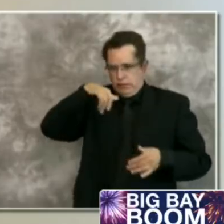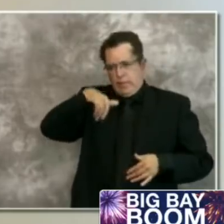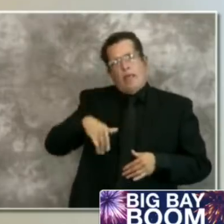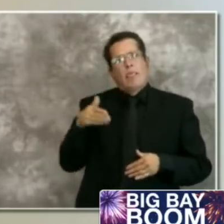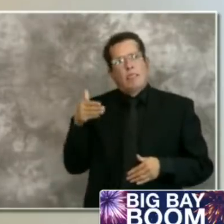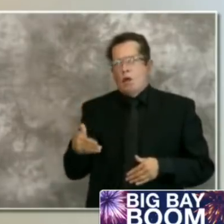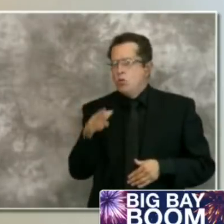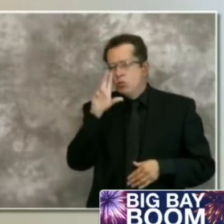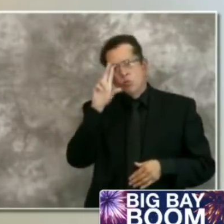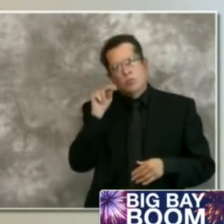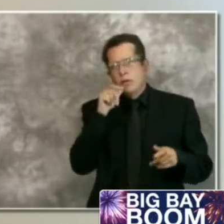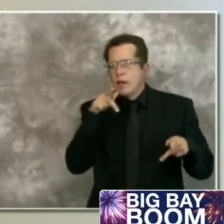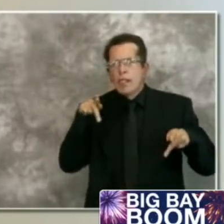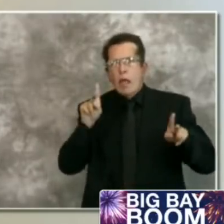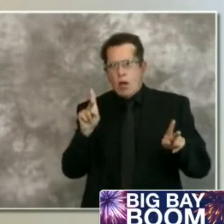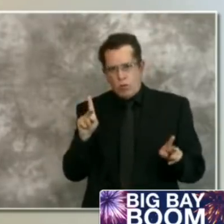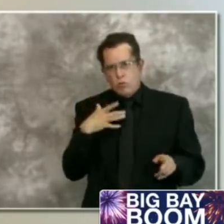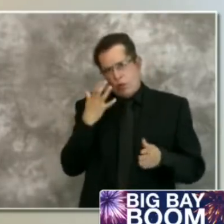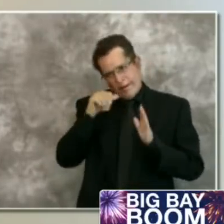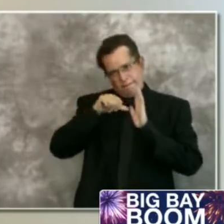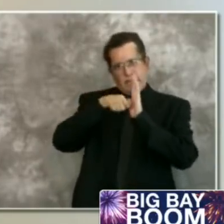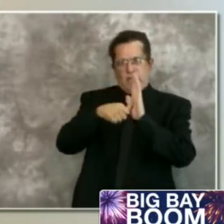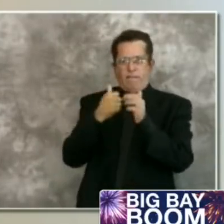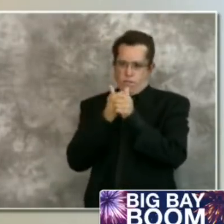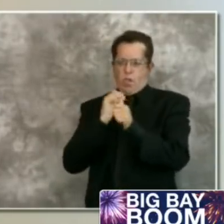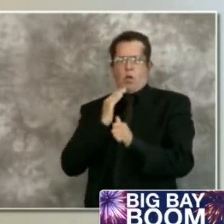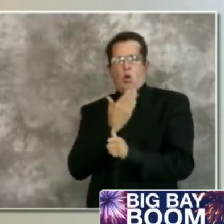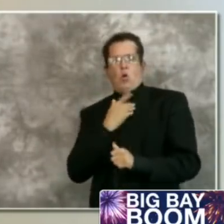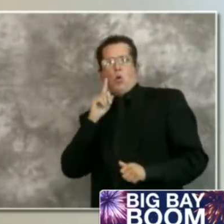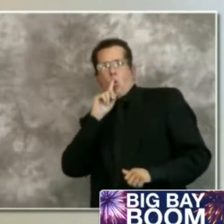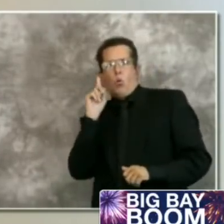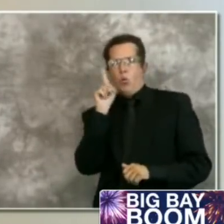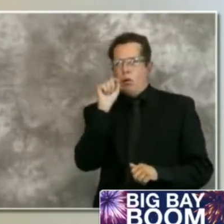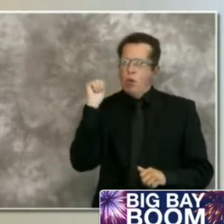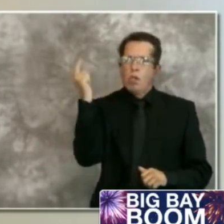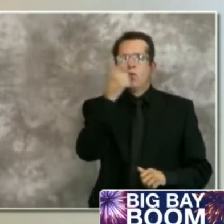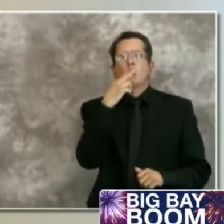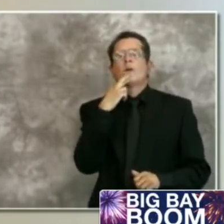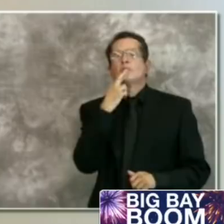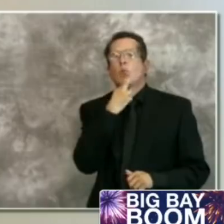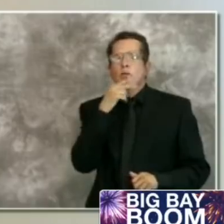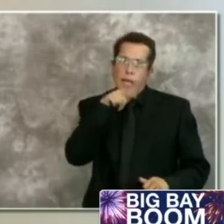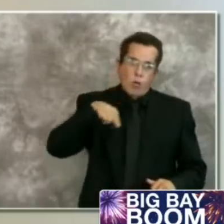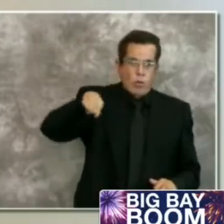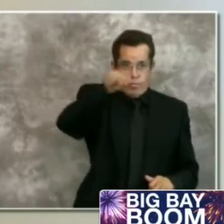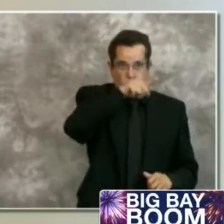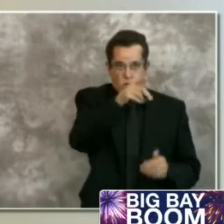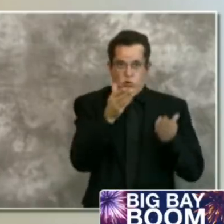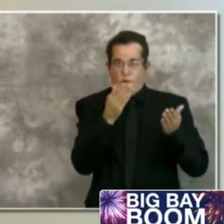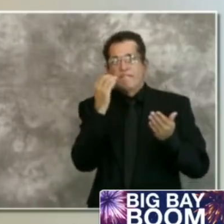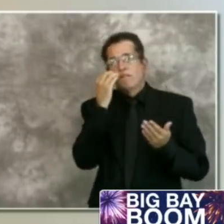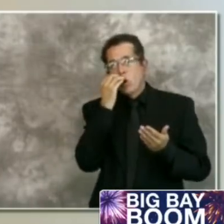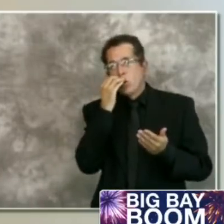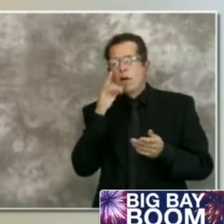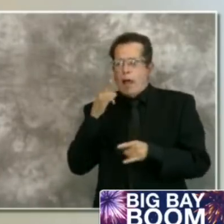GO. 30 YOU GET THOSE WHO ARE CAREER WINERY THAT THERE IS NO FAN. THIS IS CONSISTENT WITH OUR PUBLIC HEALTH ORDER BUT WE